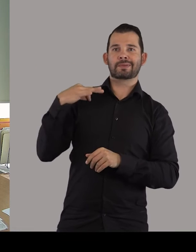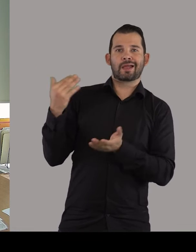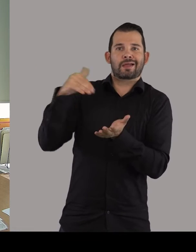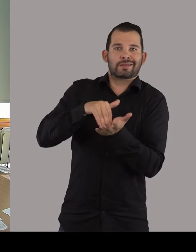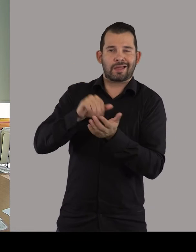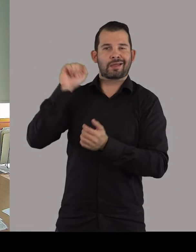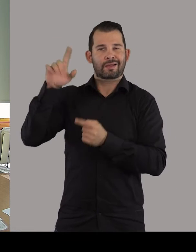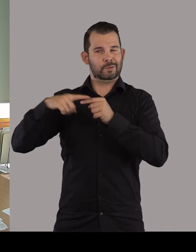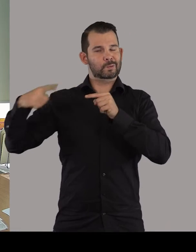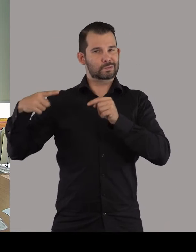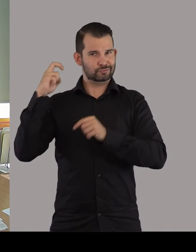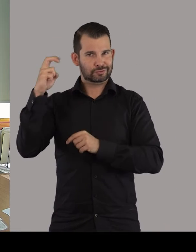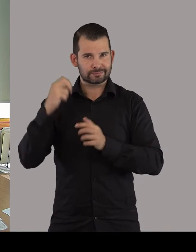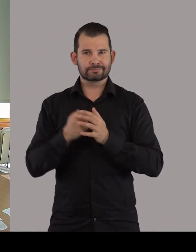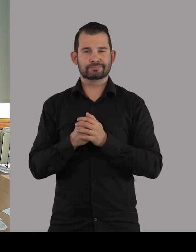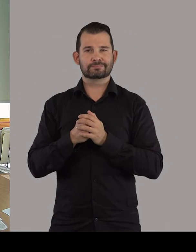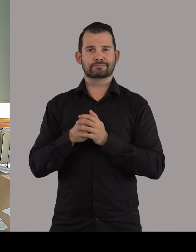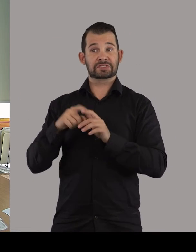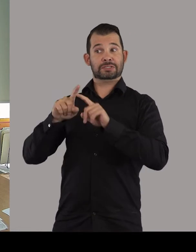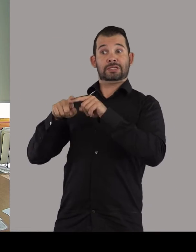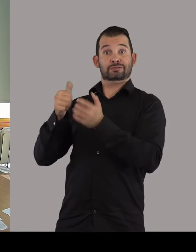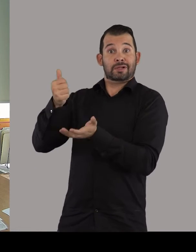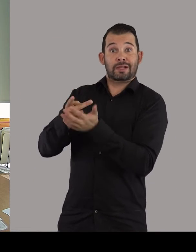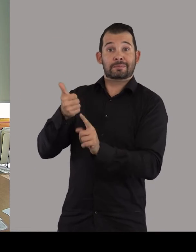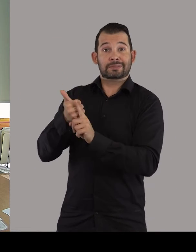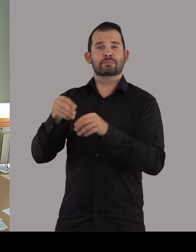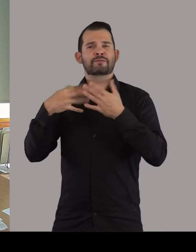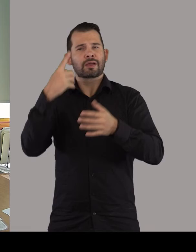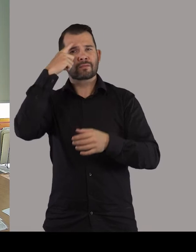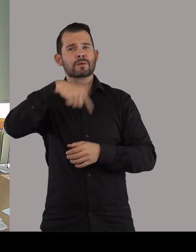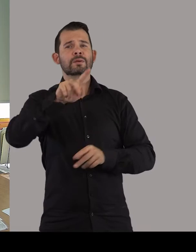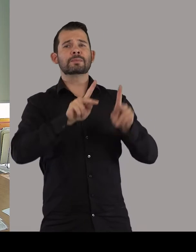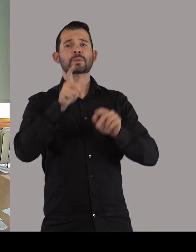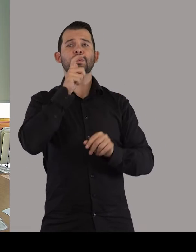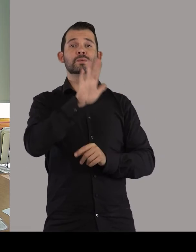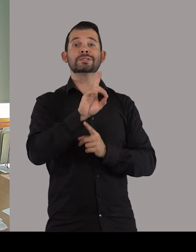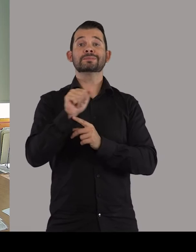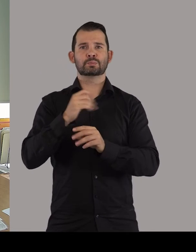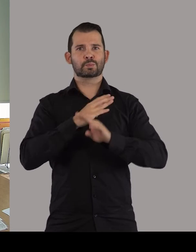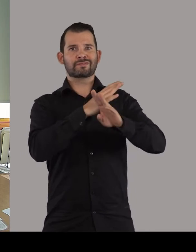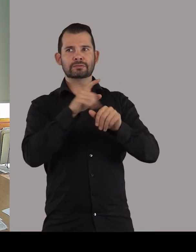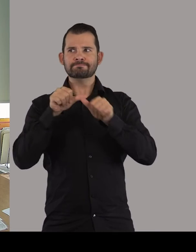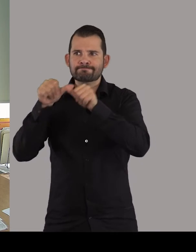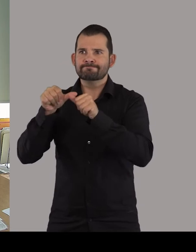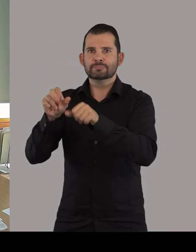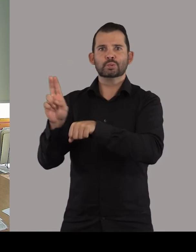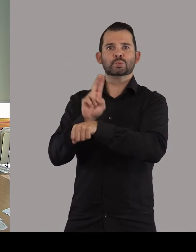Conditional eligibility is provided to persons whose disability prevents them from consistently using